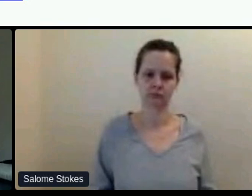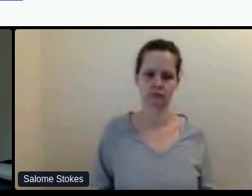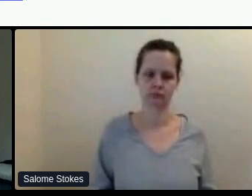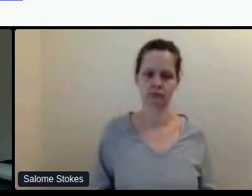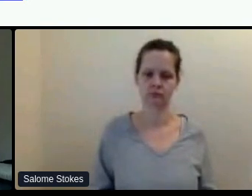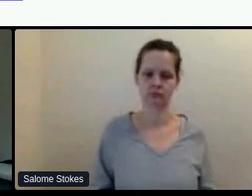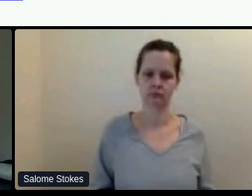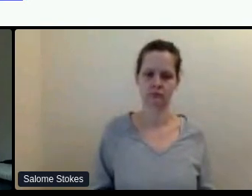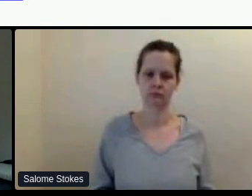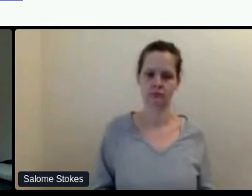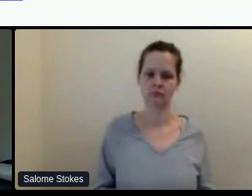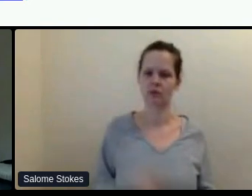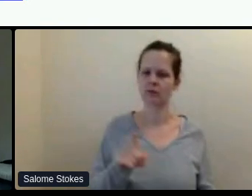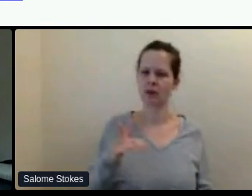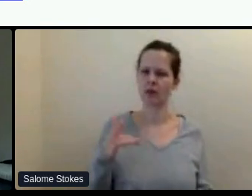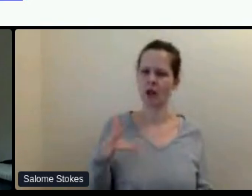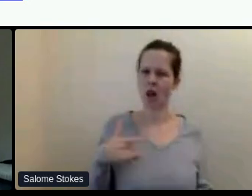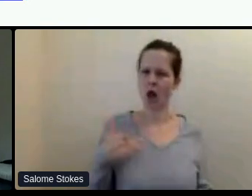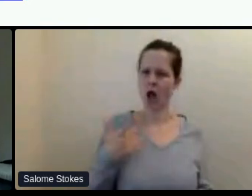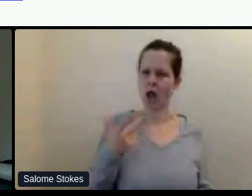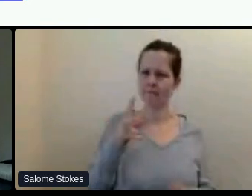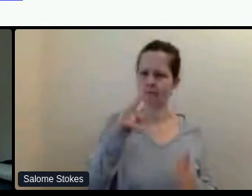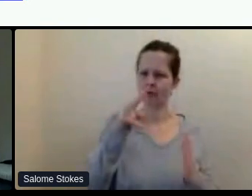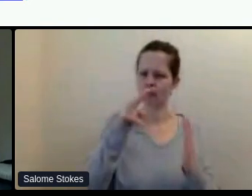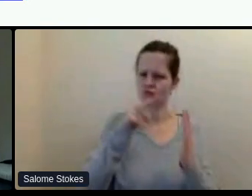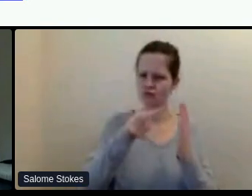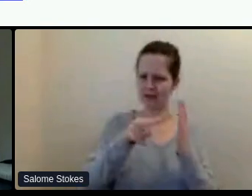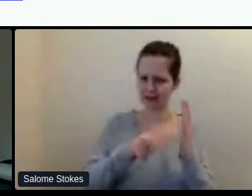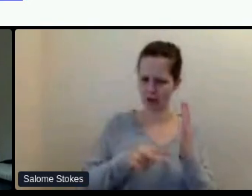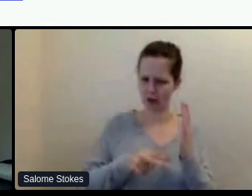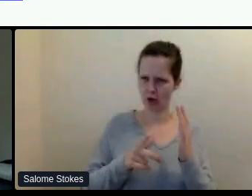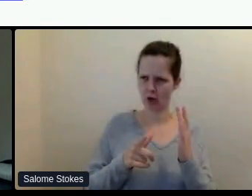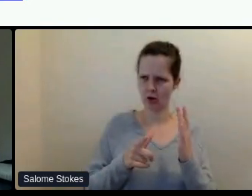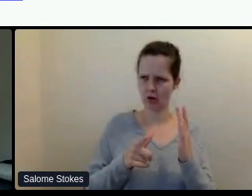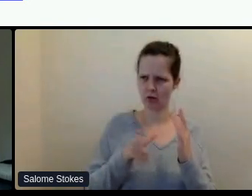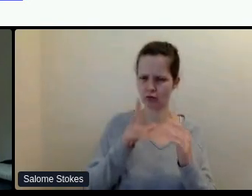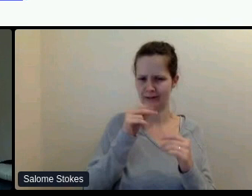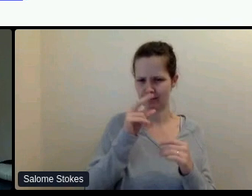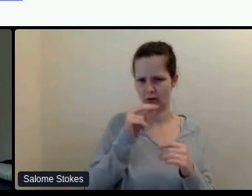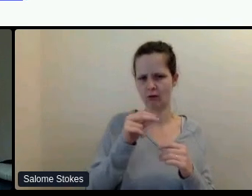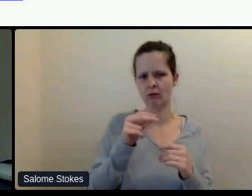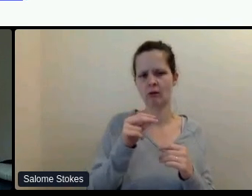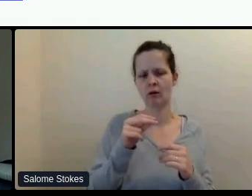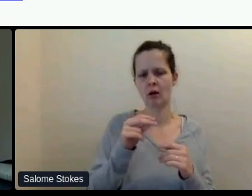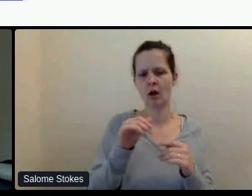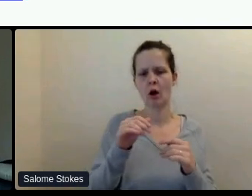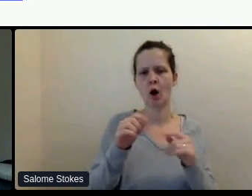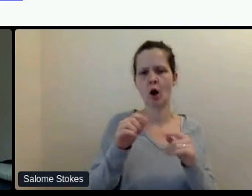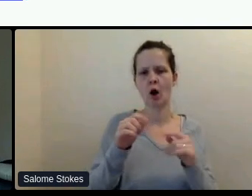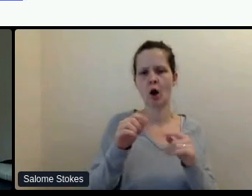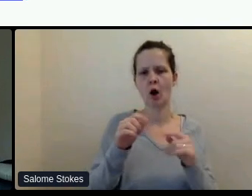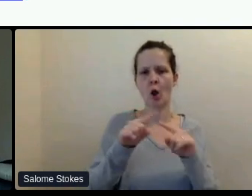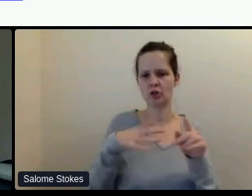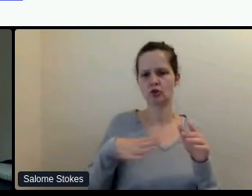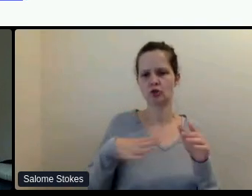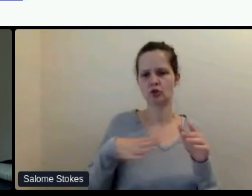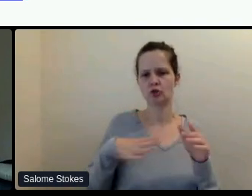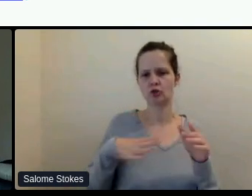on the page either at page load or sort of soon afterwards and well before you add some content,